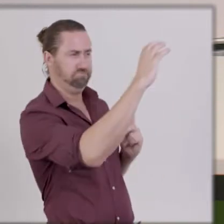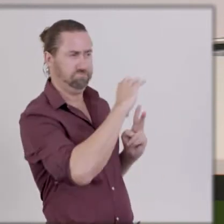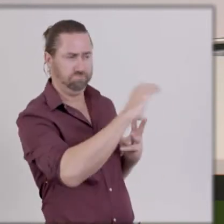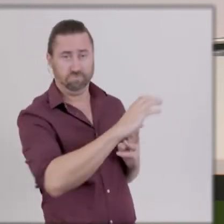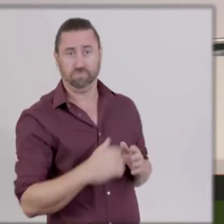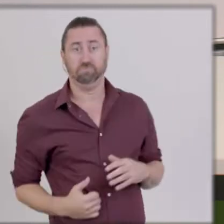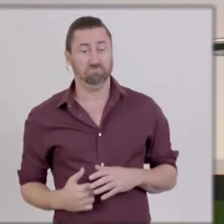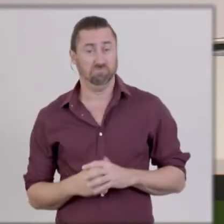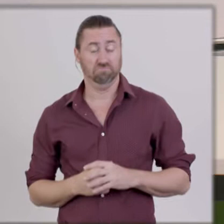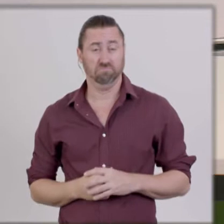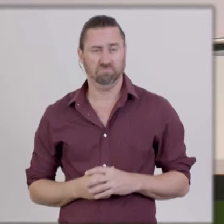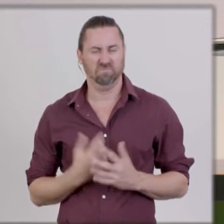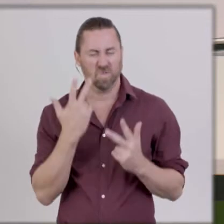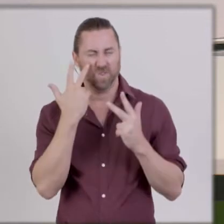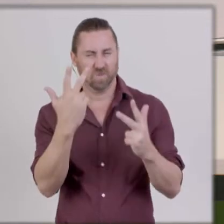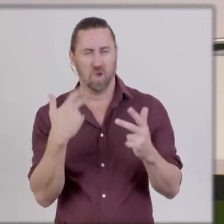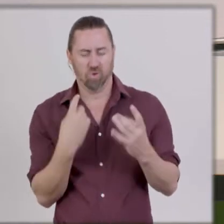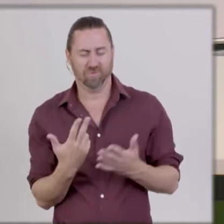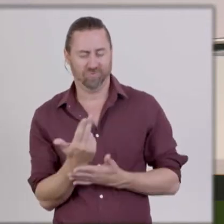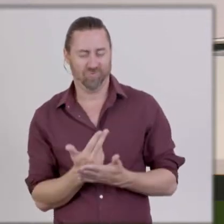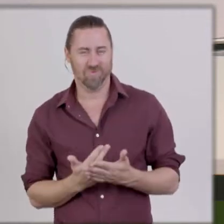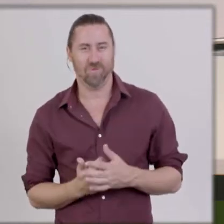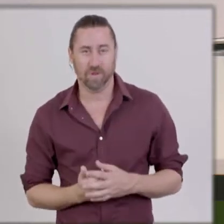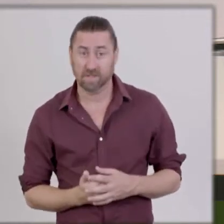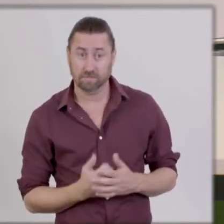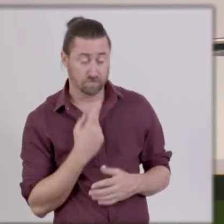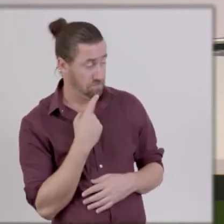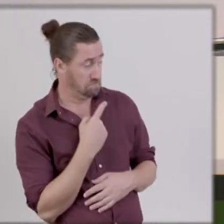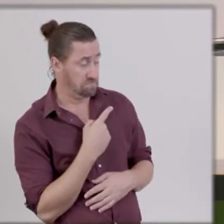I've done one earlier. These represent the five sandwiches,